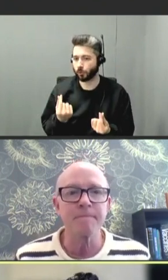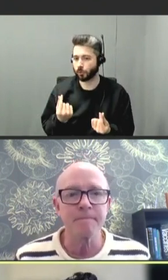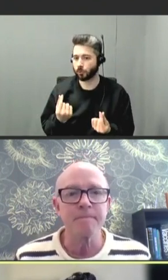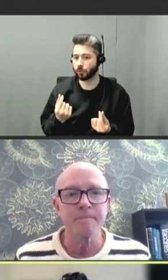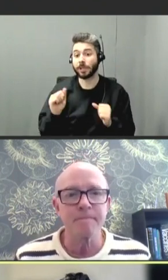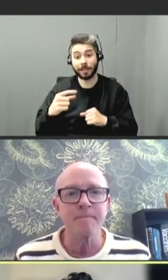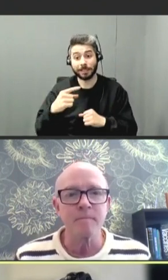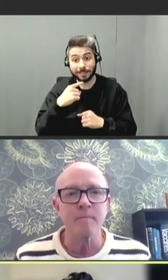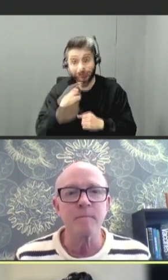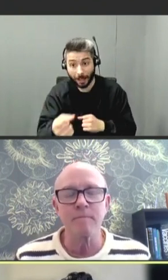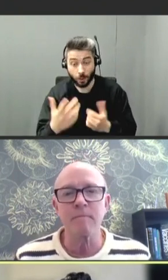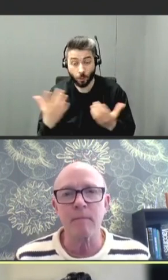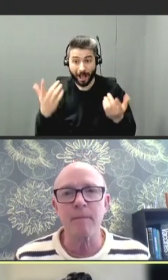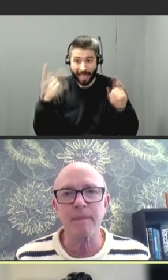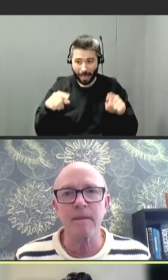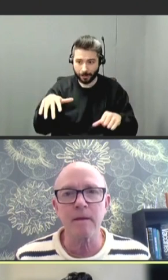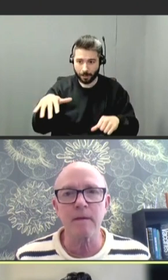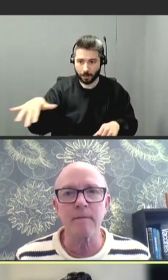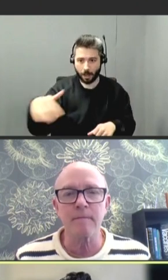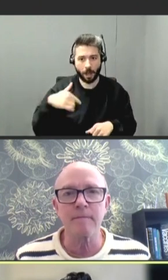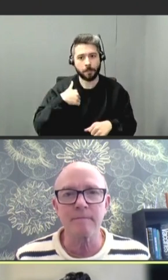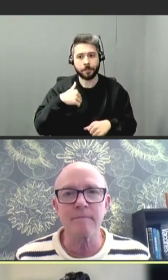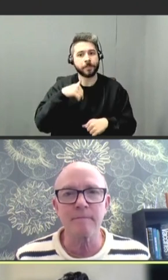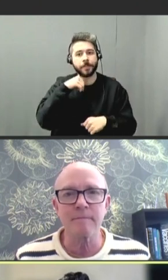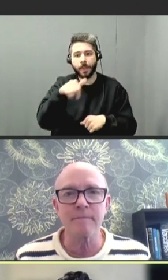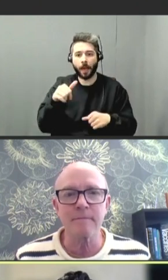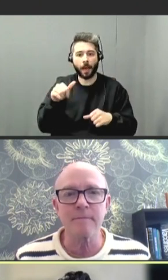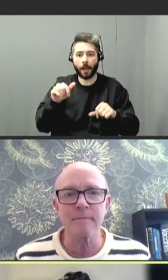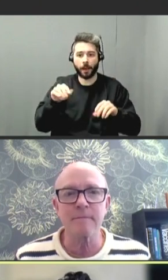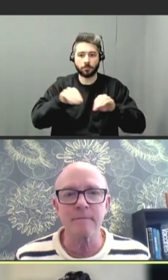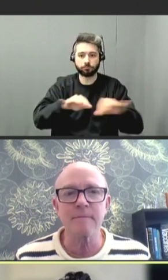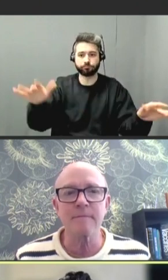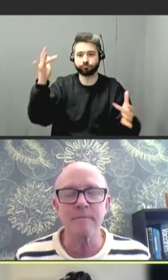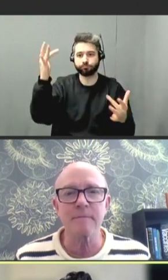not an epidemiologist. I'm not -- you know, I'm a community-based organization executive